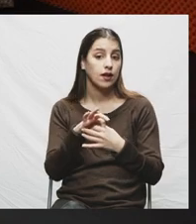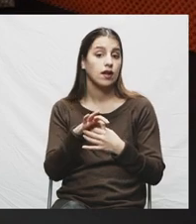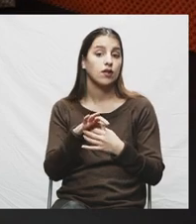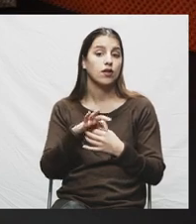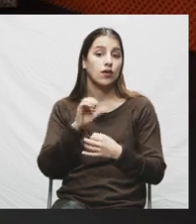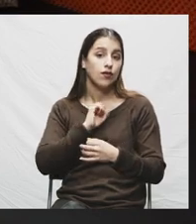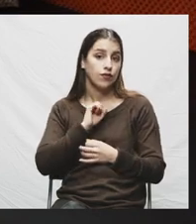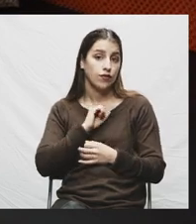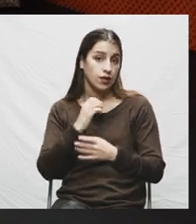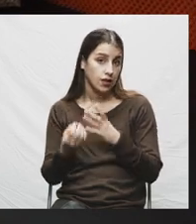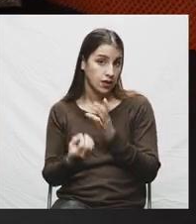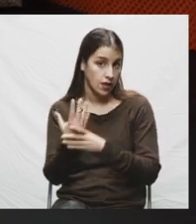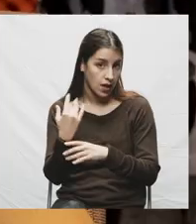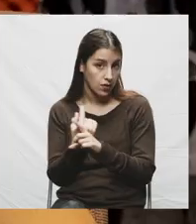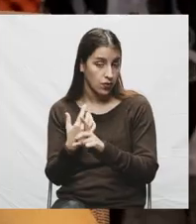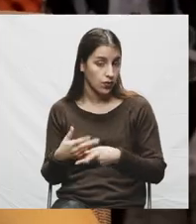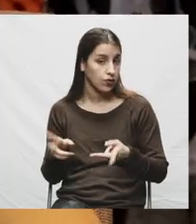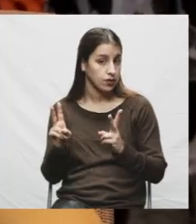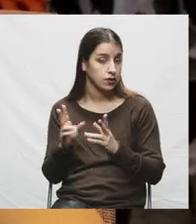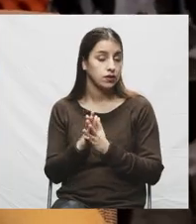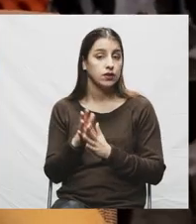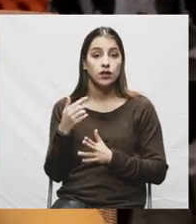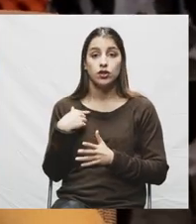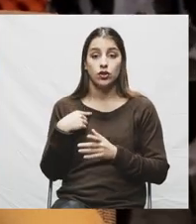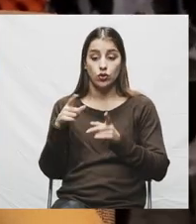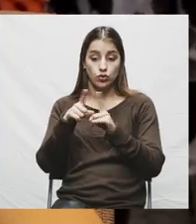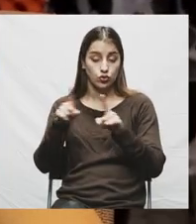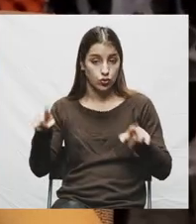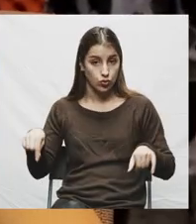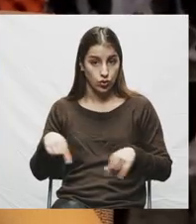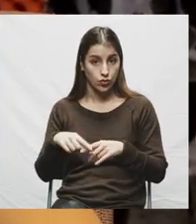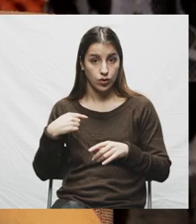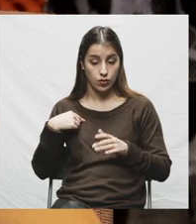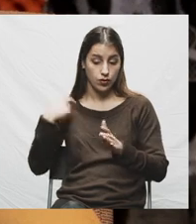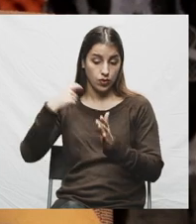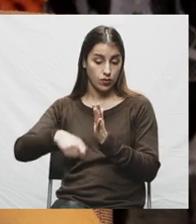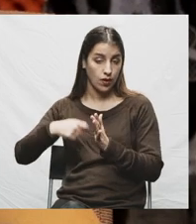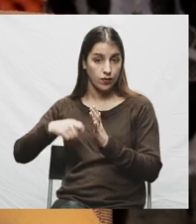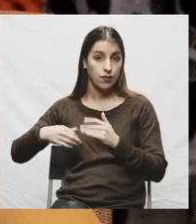in my own improvisation, and I used to rent studios to work without an agenda.